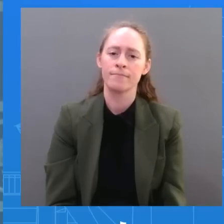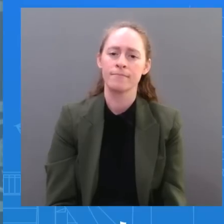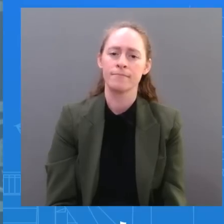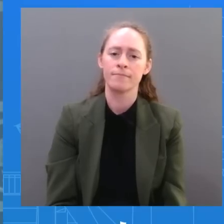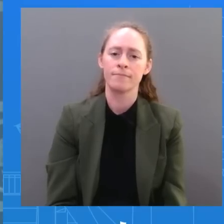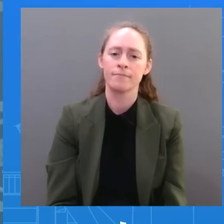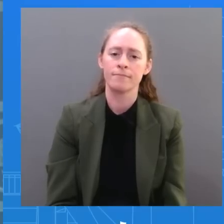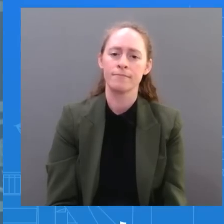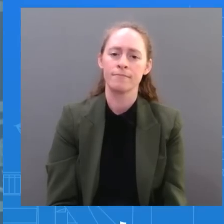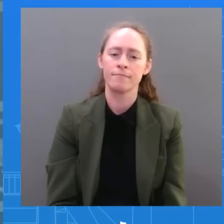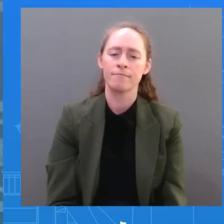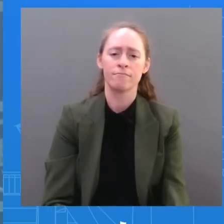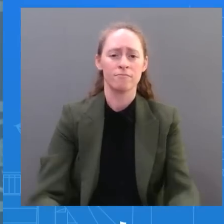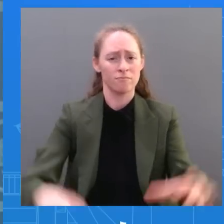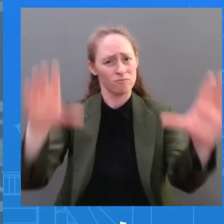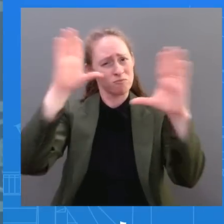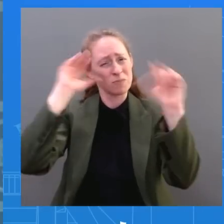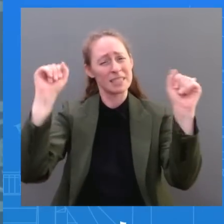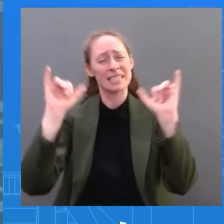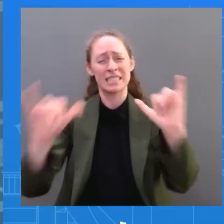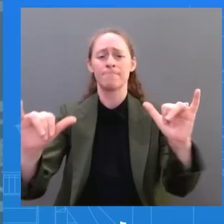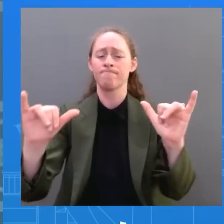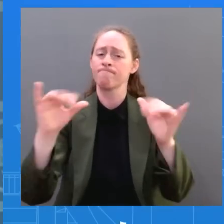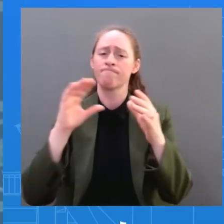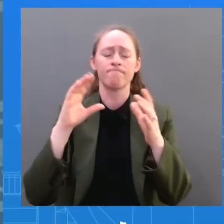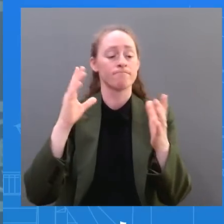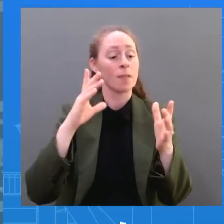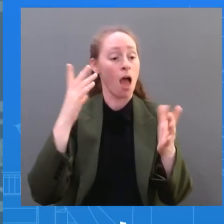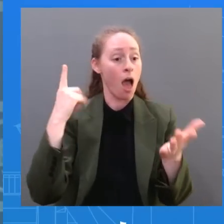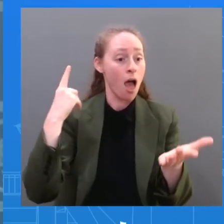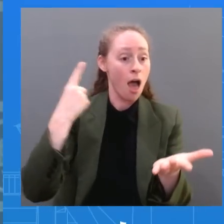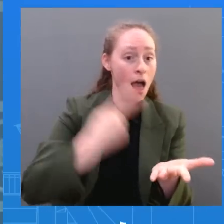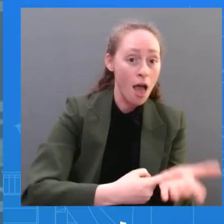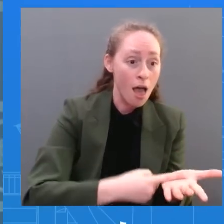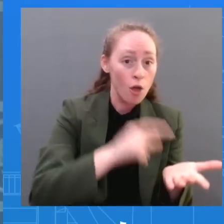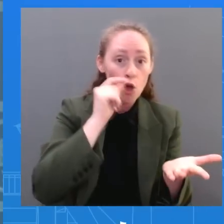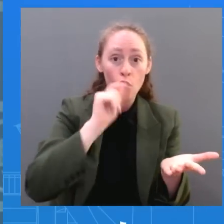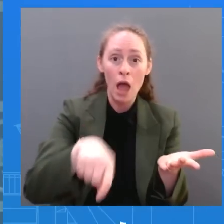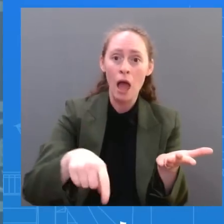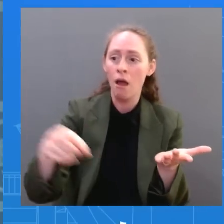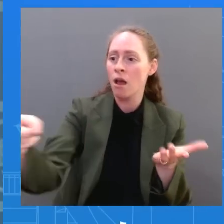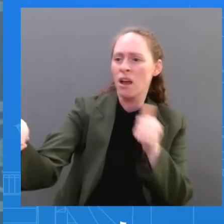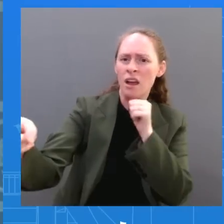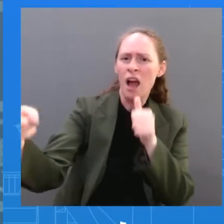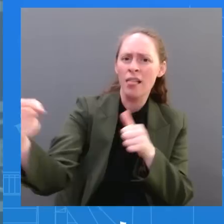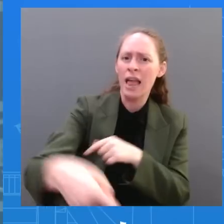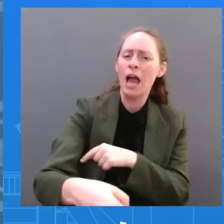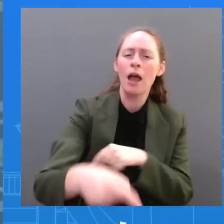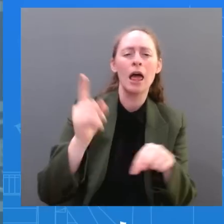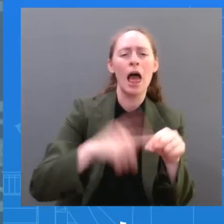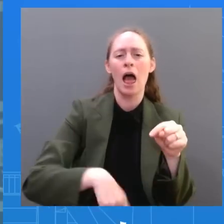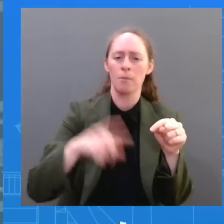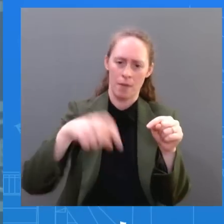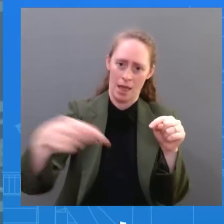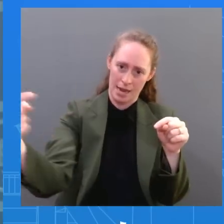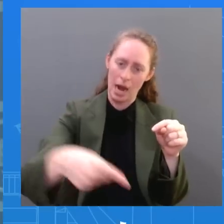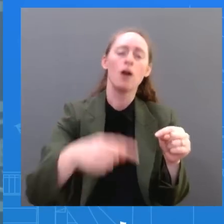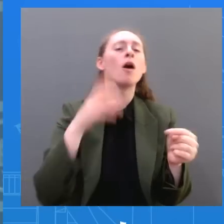What we have been trying to do and have been doing for the past several months is to make sure that we put -- with our assistance that we have been providing --